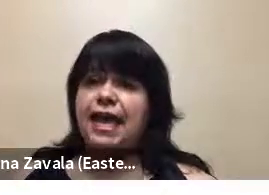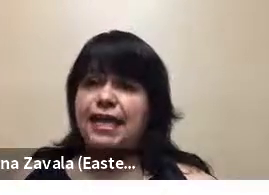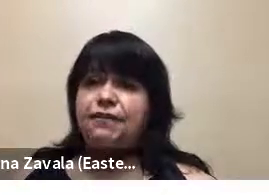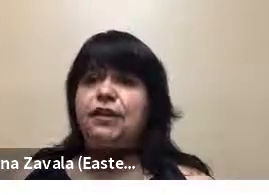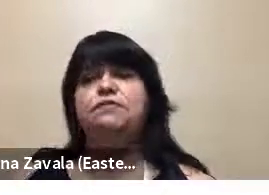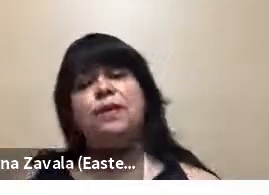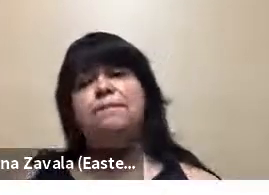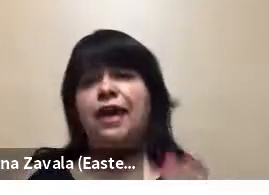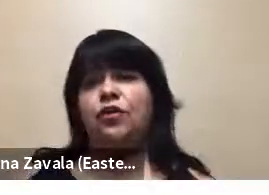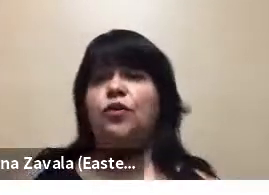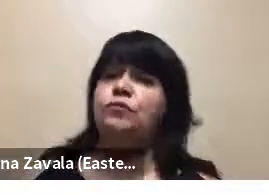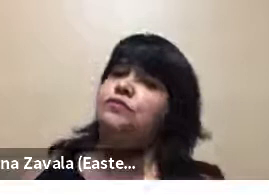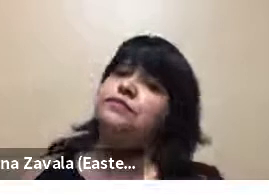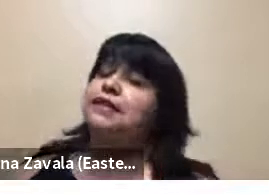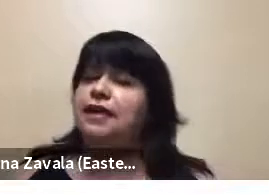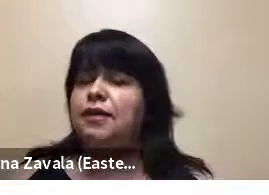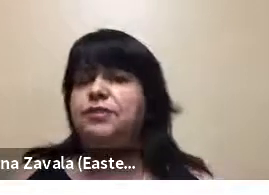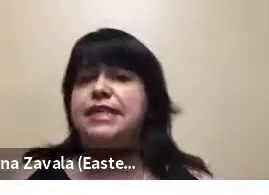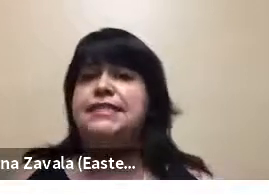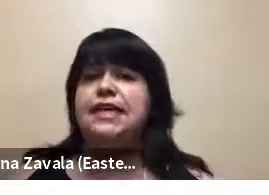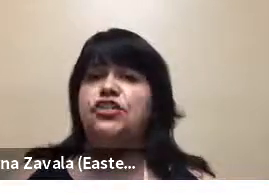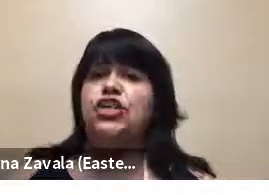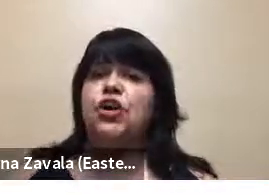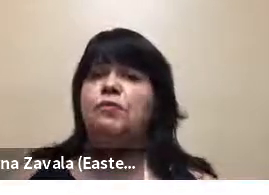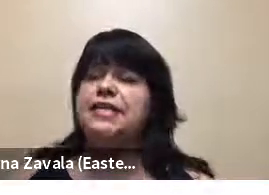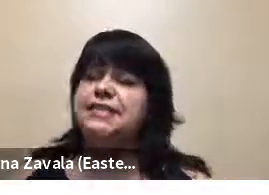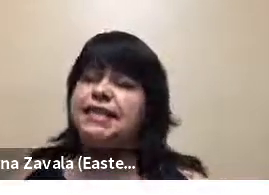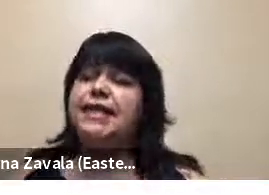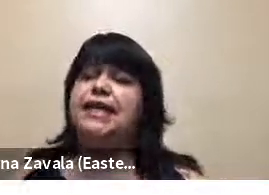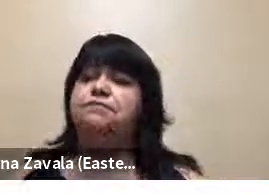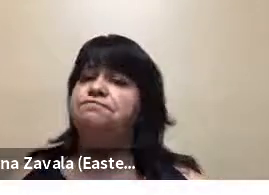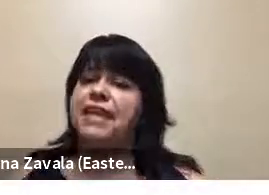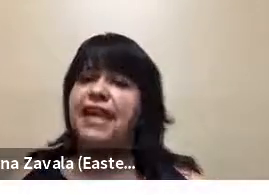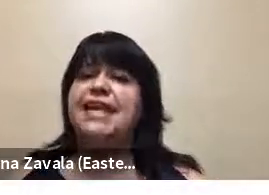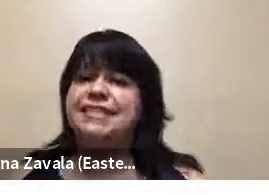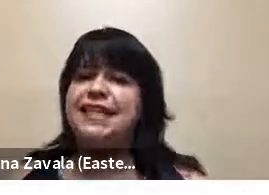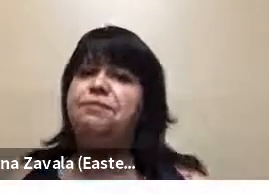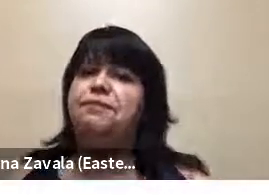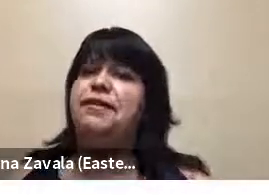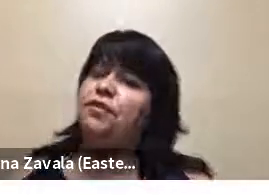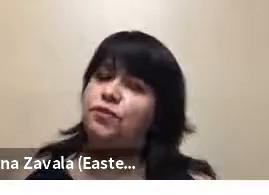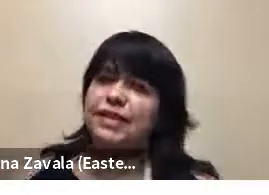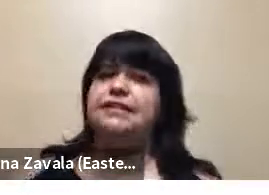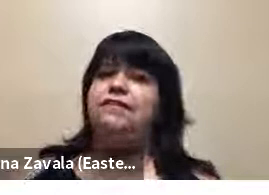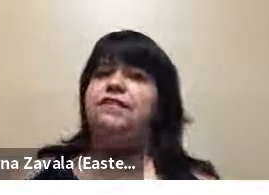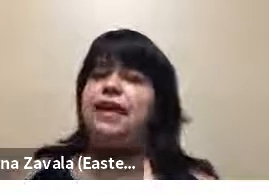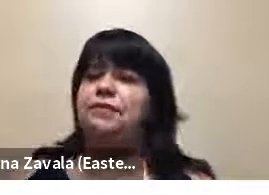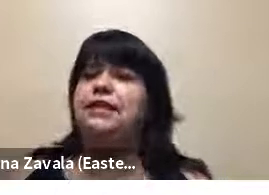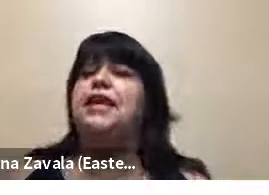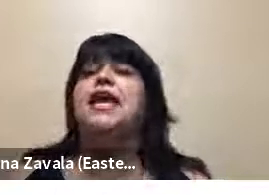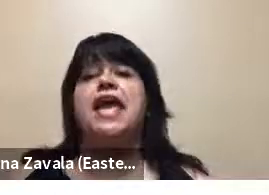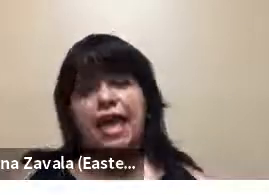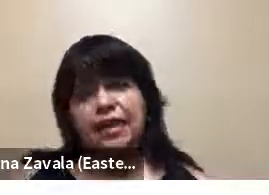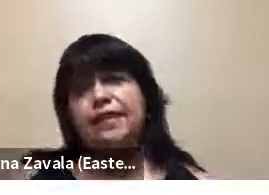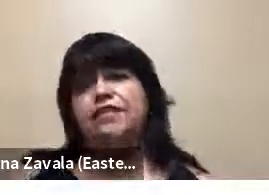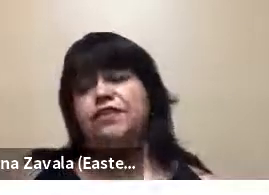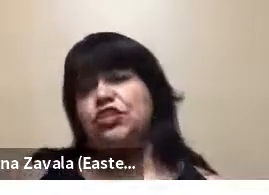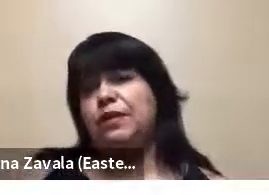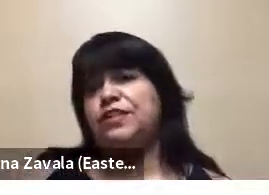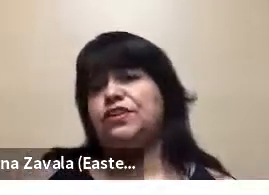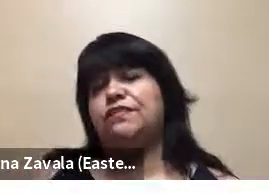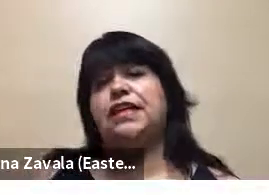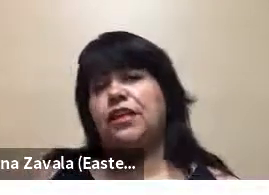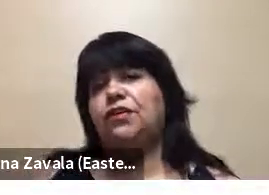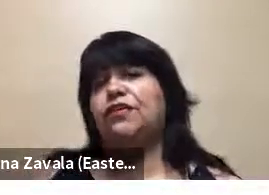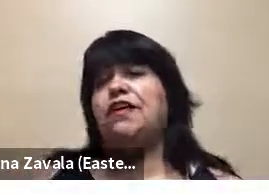Reyna Zavala (Easterseals): And went back home, a couple days later, she called me and said, can I set up the rest of the family and the individual that we serve in order.